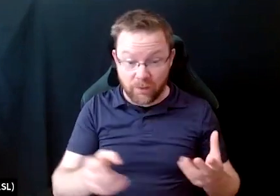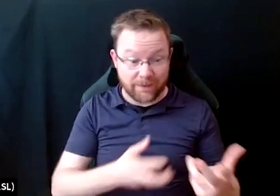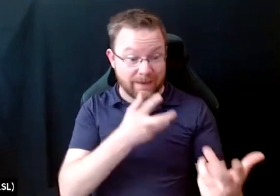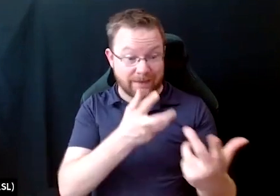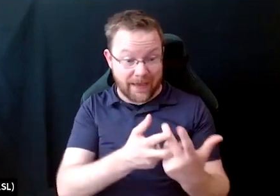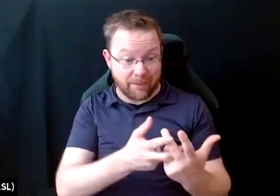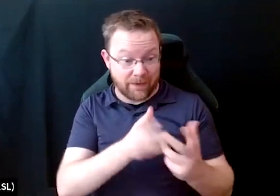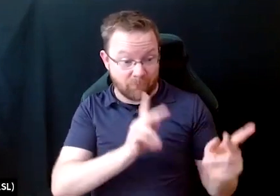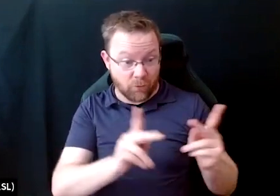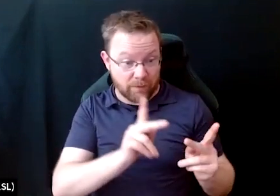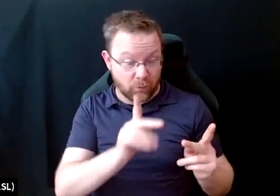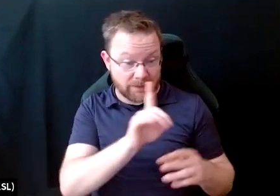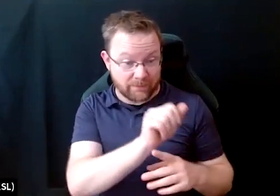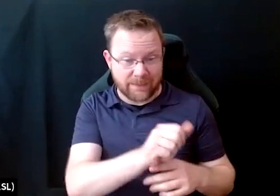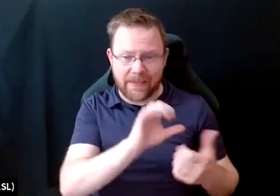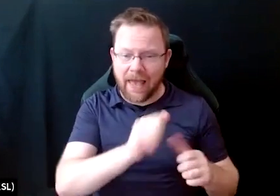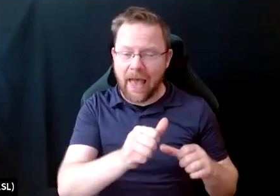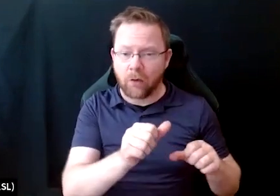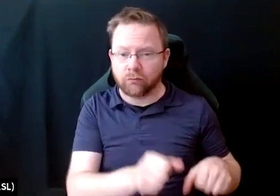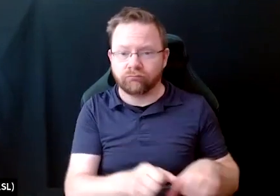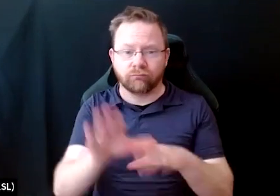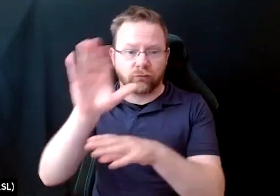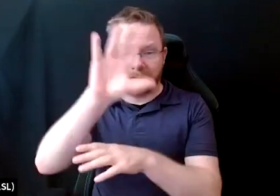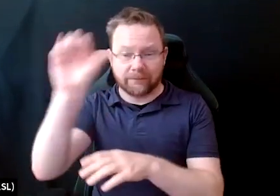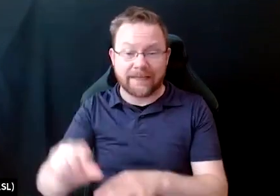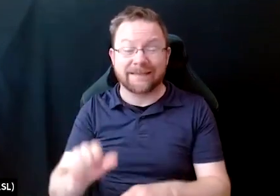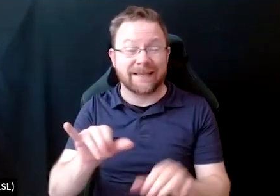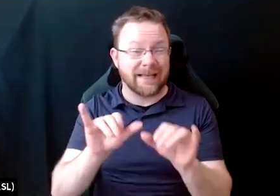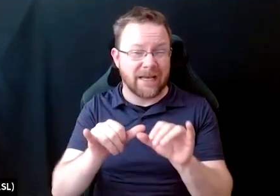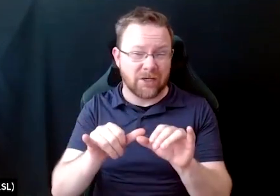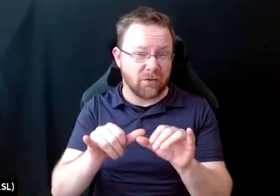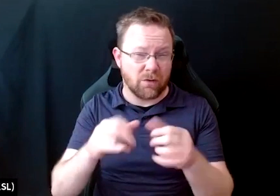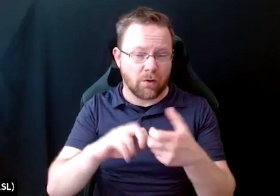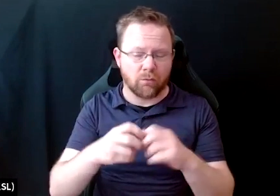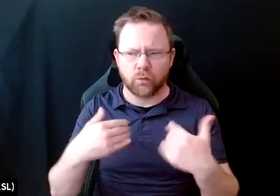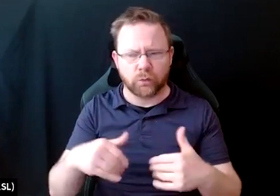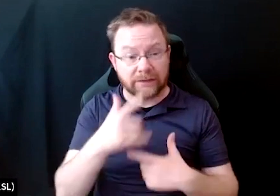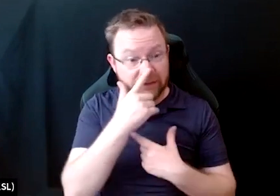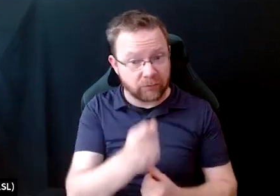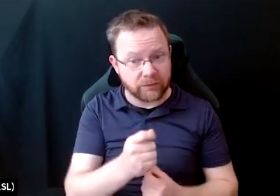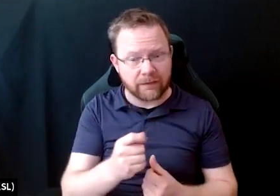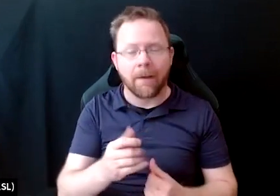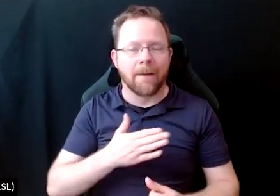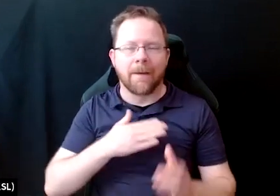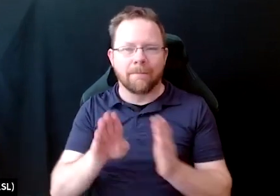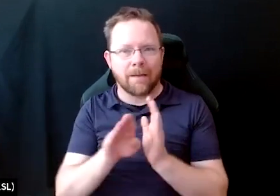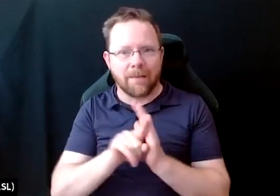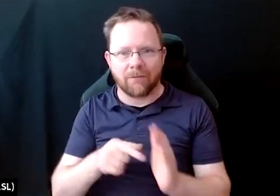This is actually a very interesting engineering problem that is exciting to me because of my background as a physicist.